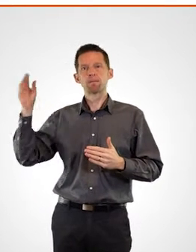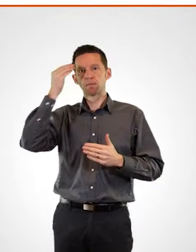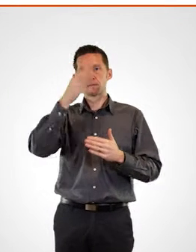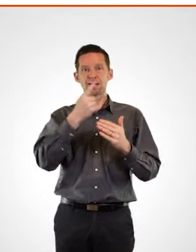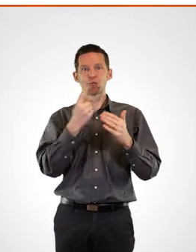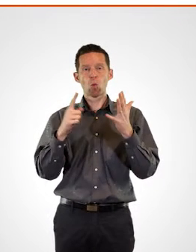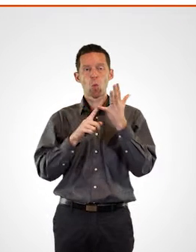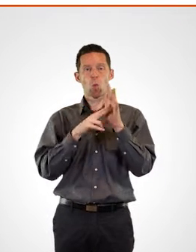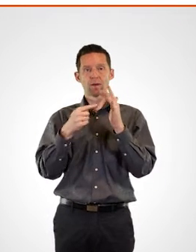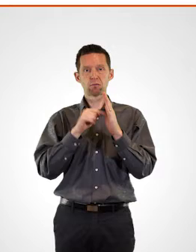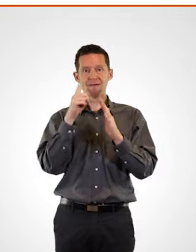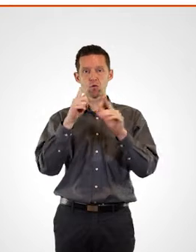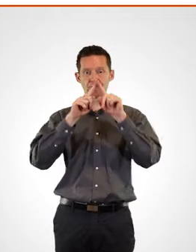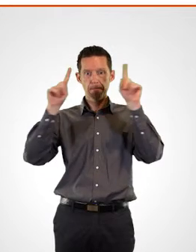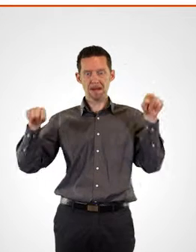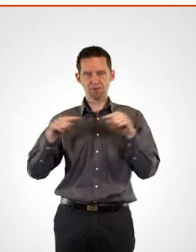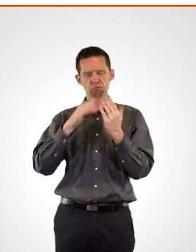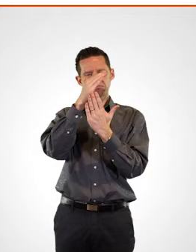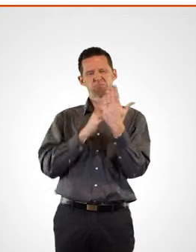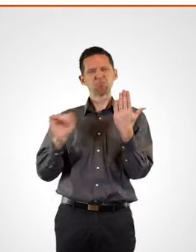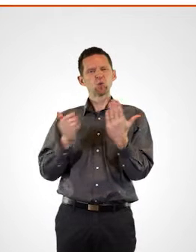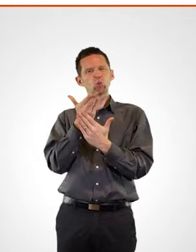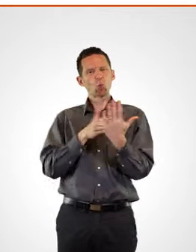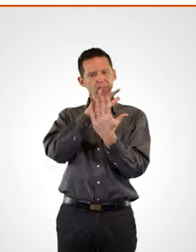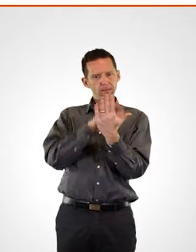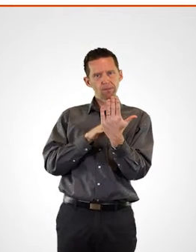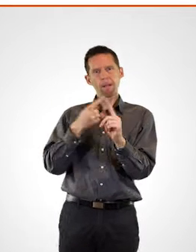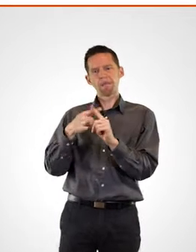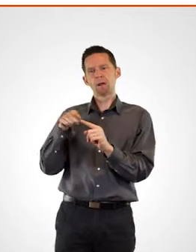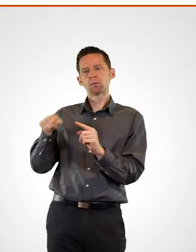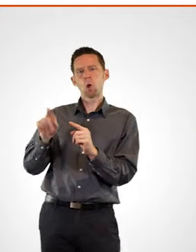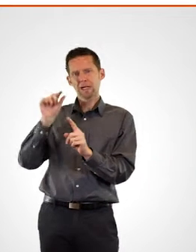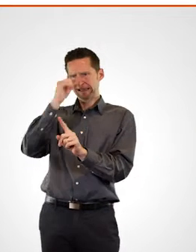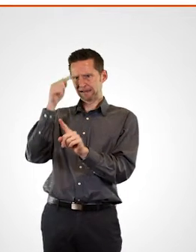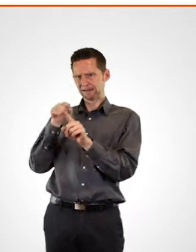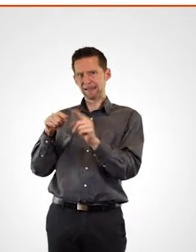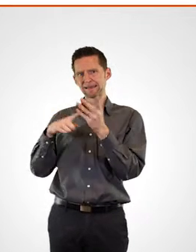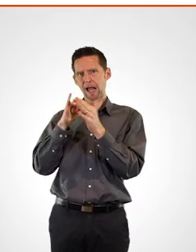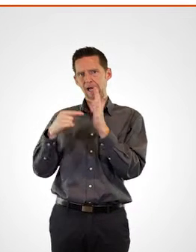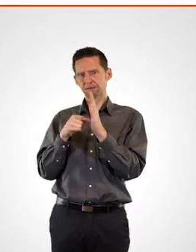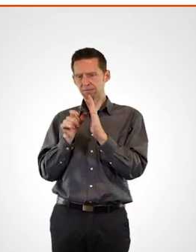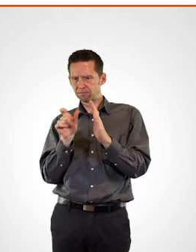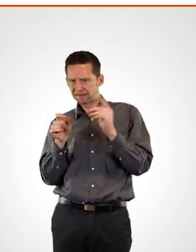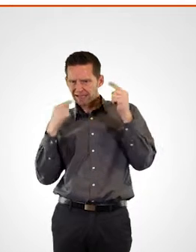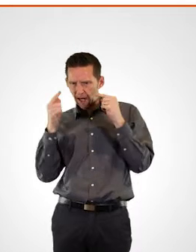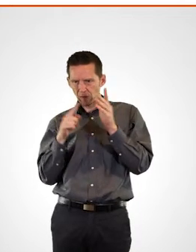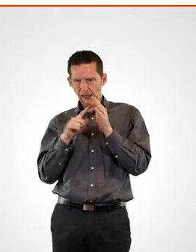Every unit starts out with the first page that has the unit story as well as the target letter sound and the target key words